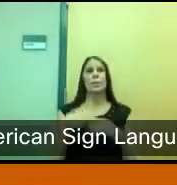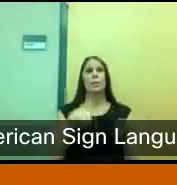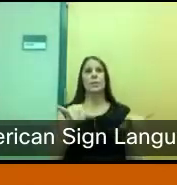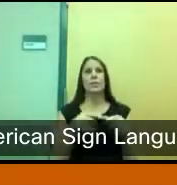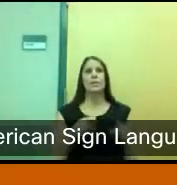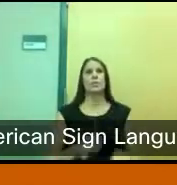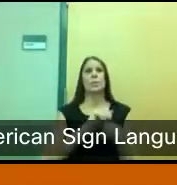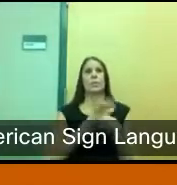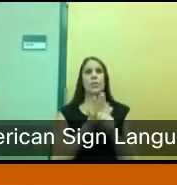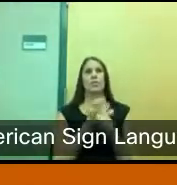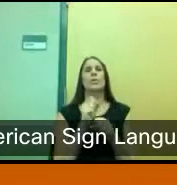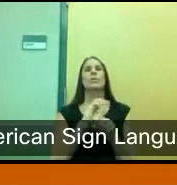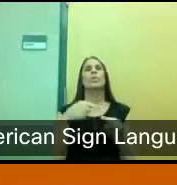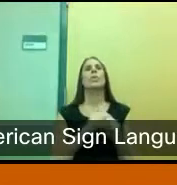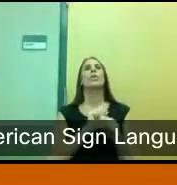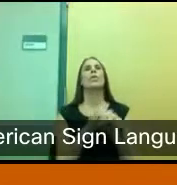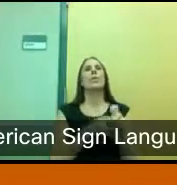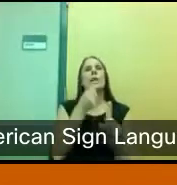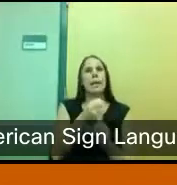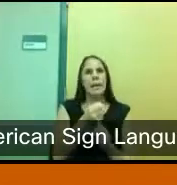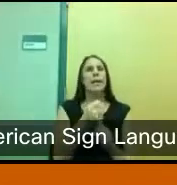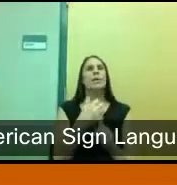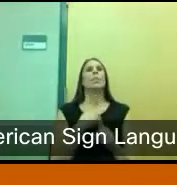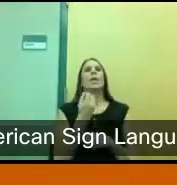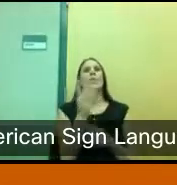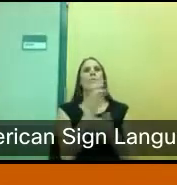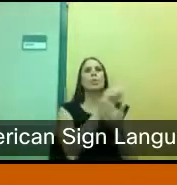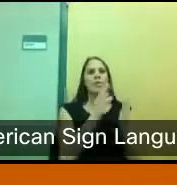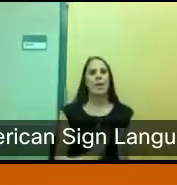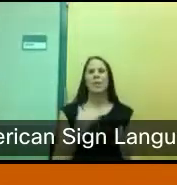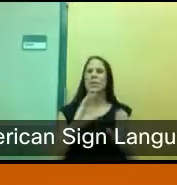So, when covid hit, we had, you know, a couple designers like our team is like, 1012 people.